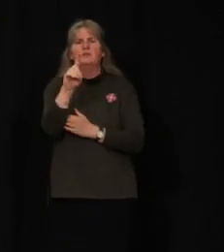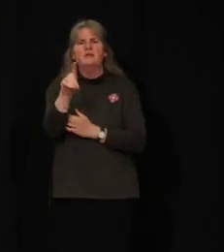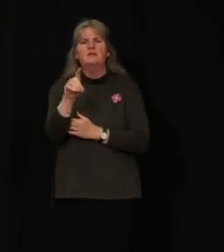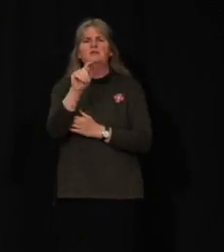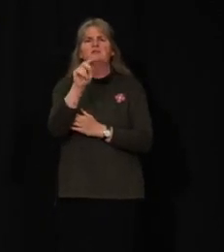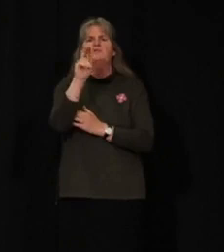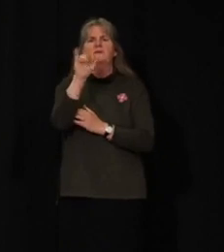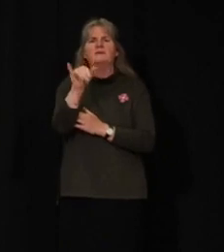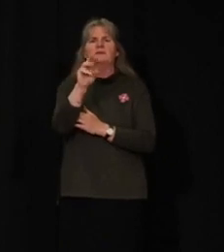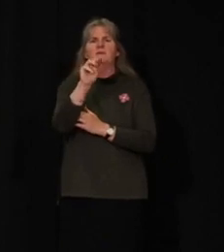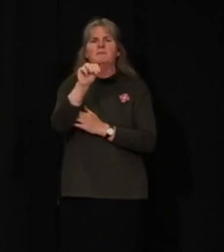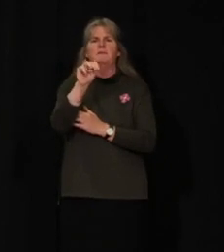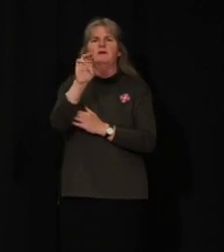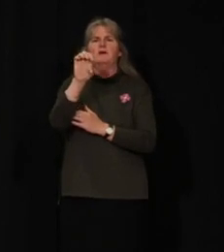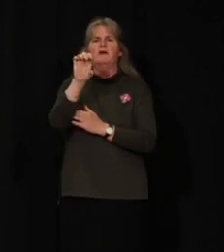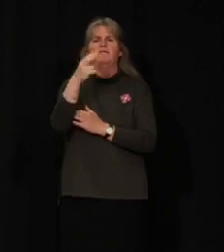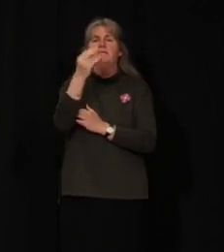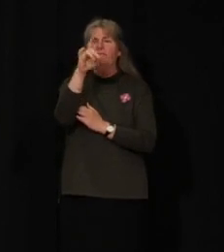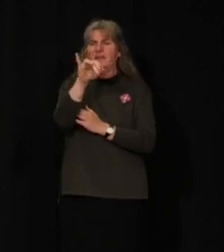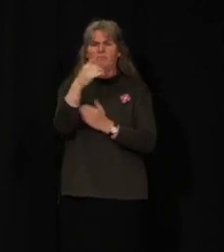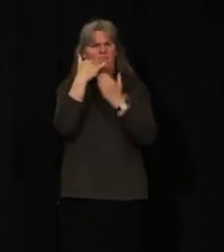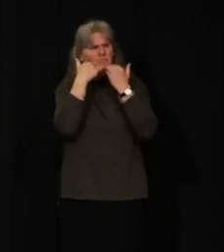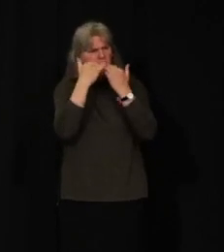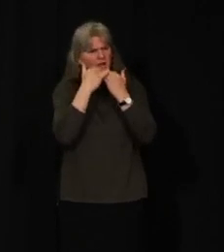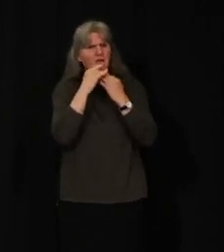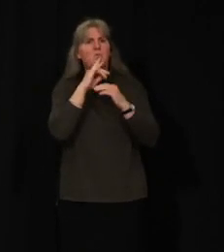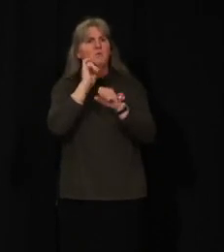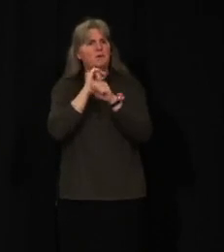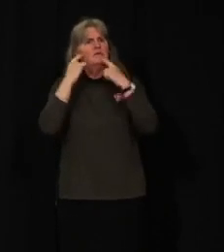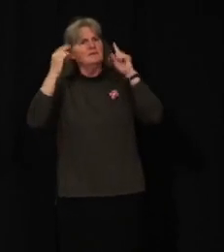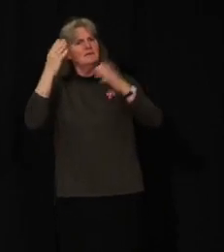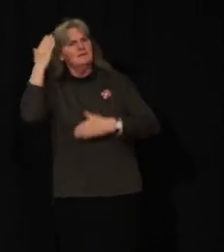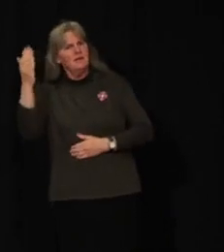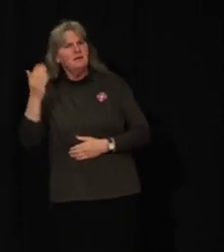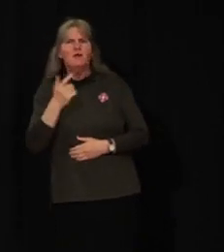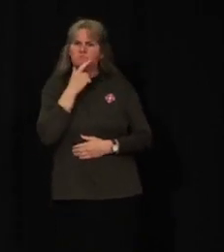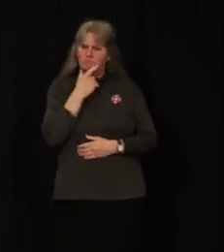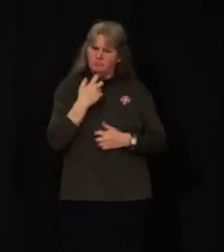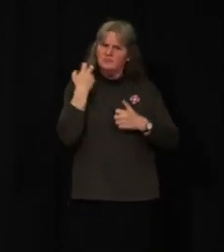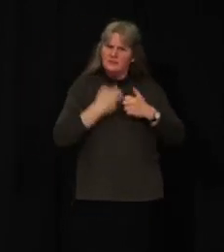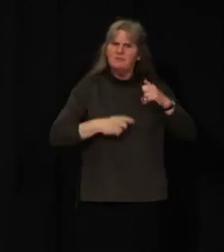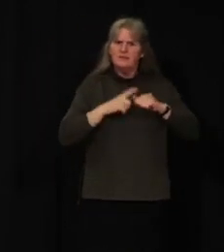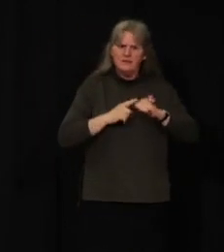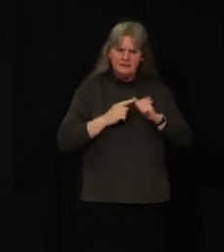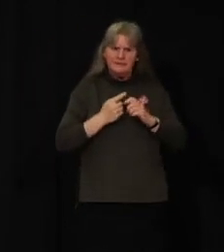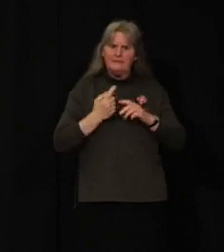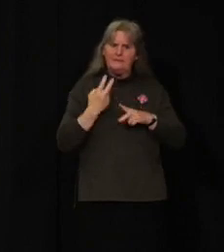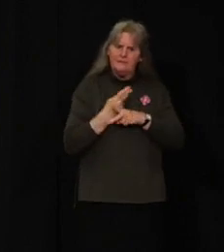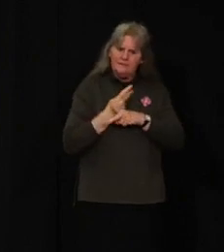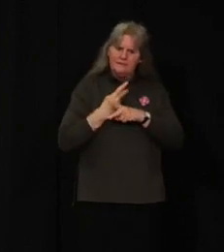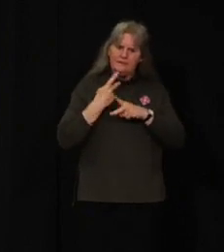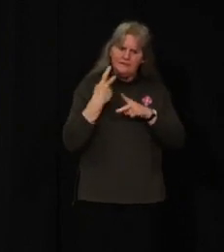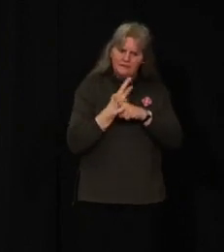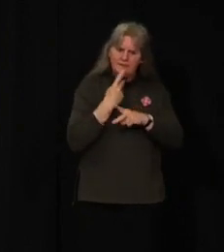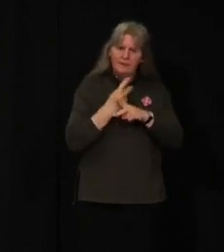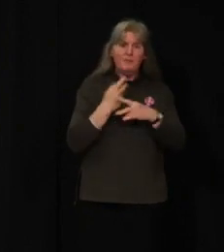invested in making this dream a reality. It has not been without her goals, but today we can celebrate Yukon University